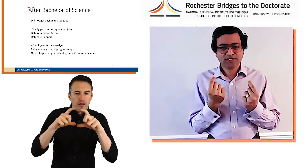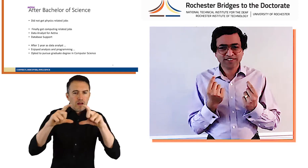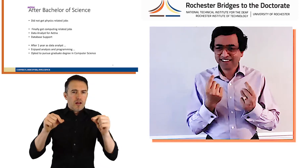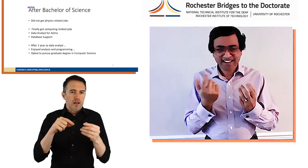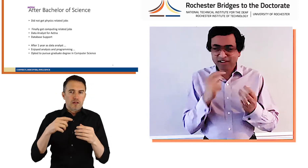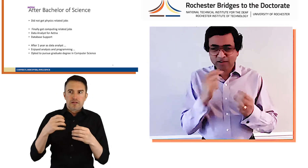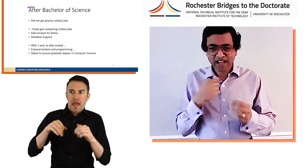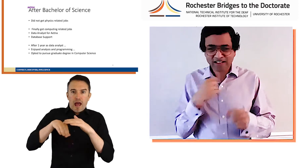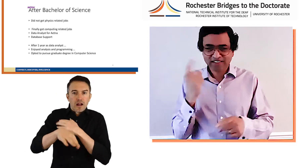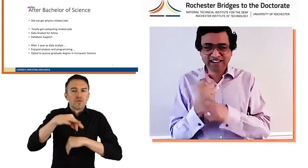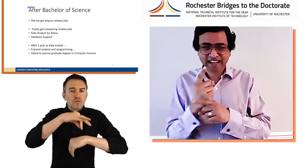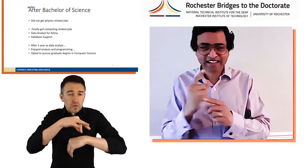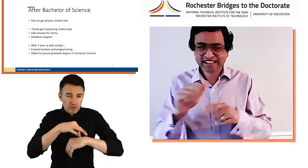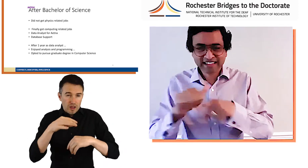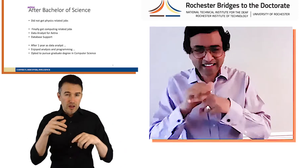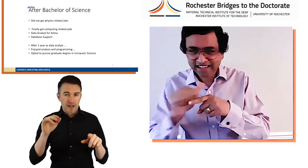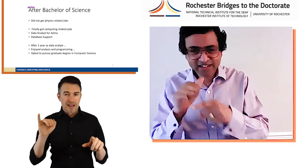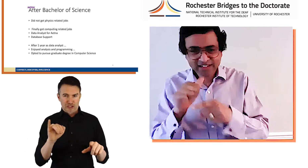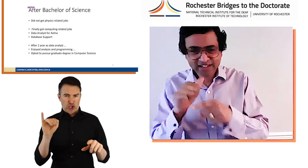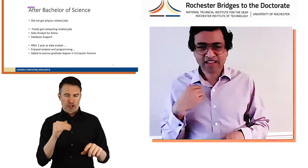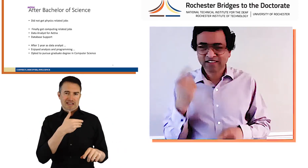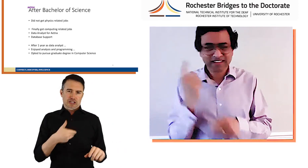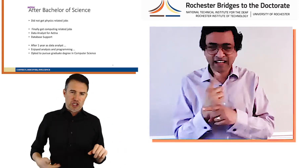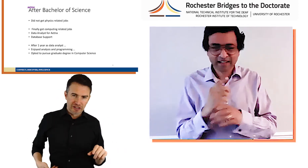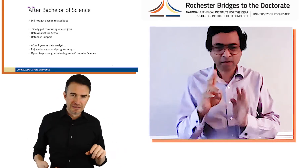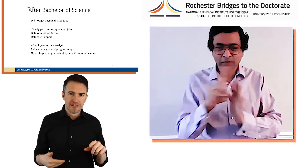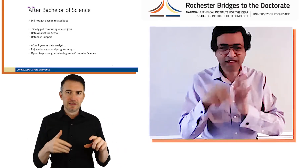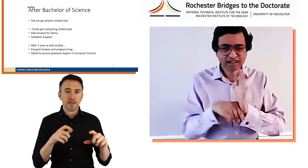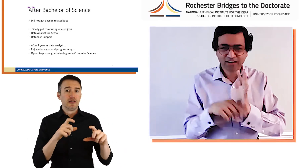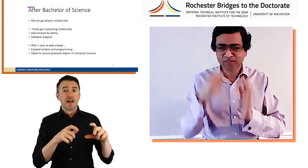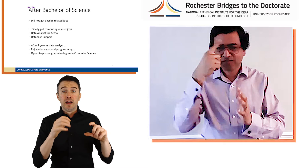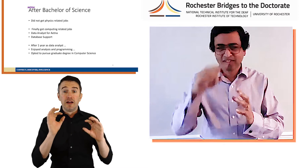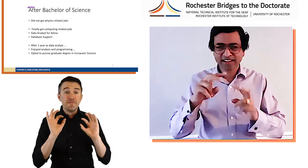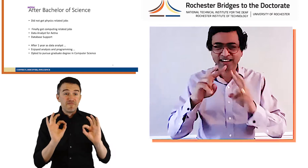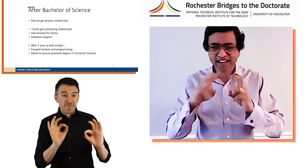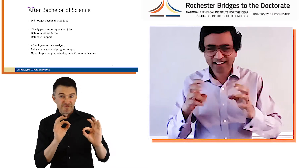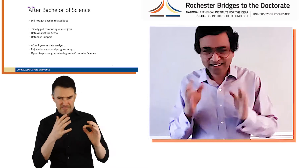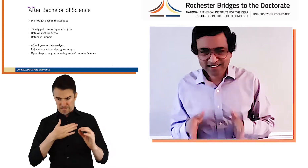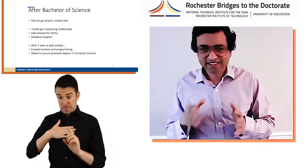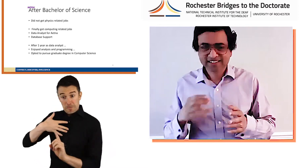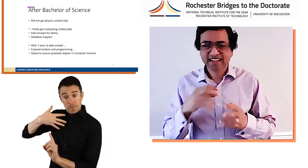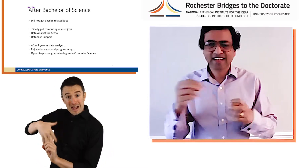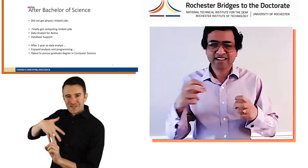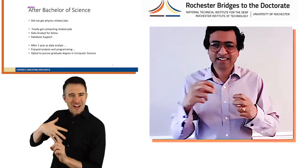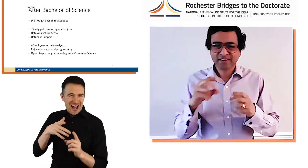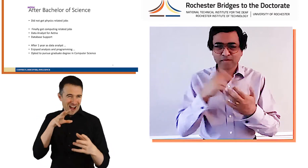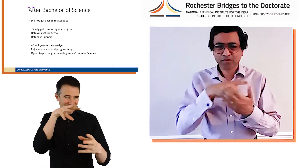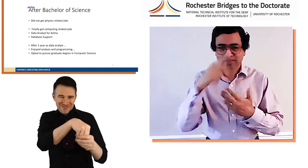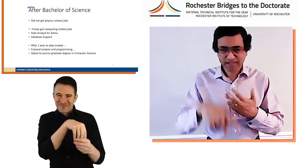I didn't have the right training for it, I didn't have the right background to be a data analyst and to do programming,